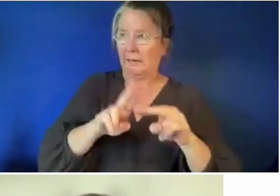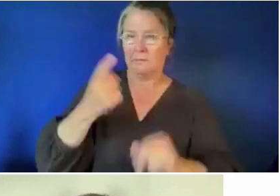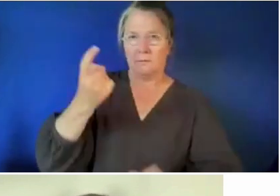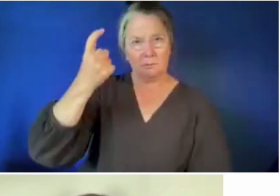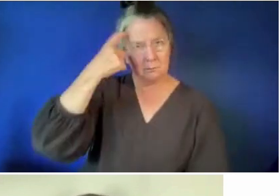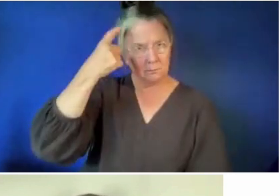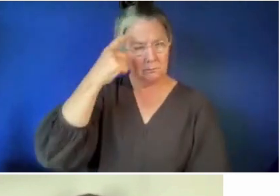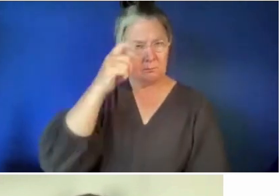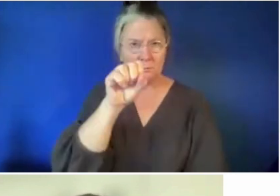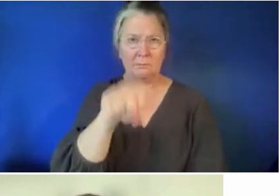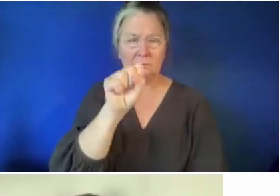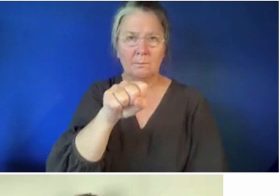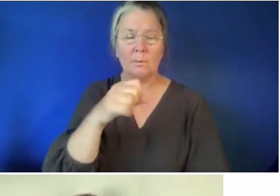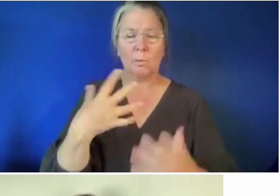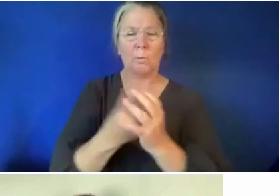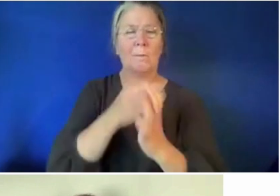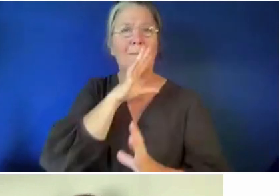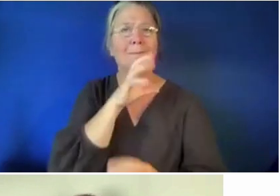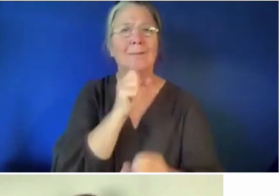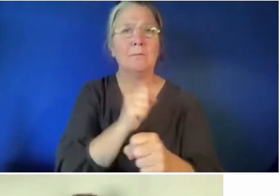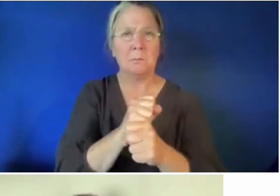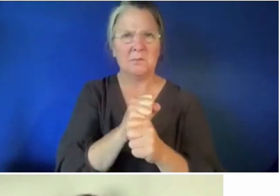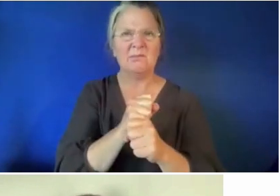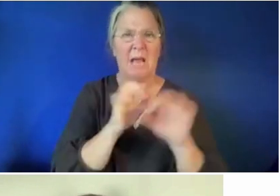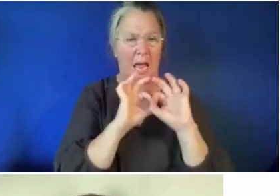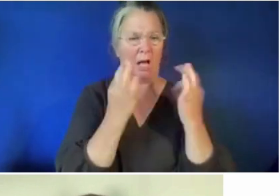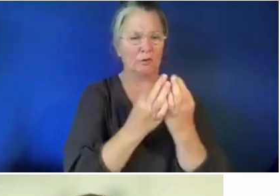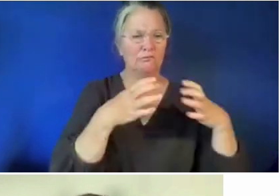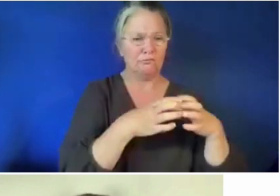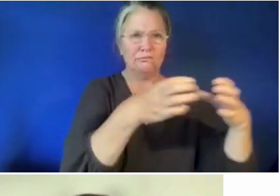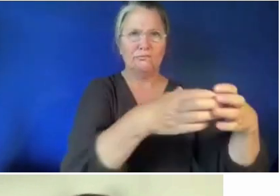that they feel like the proliferation of recent years.